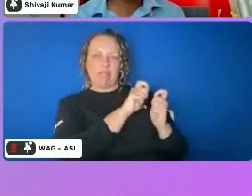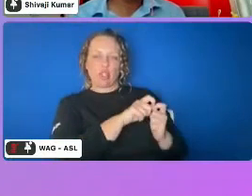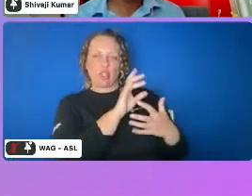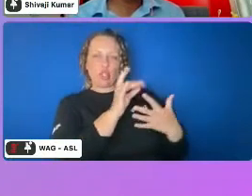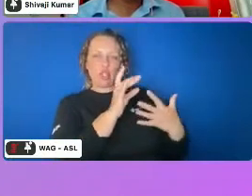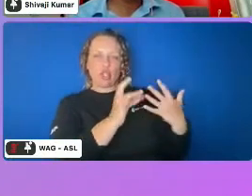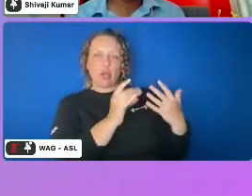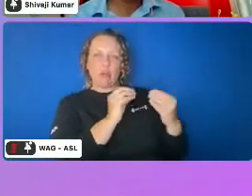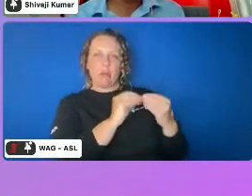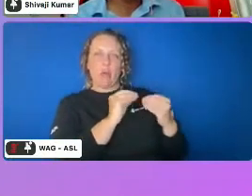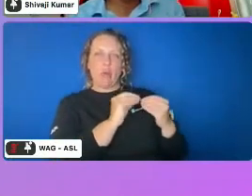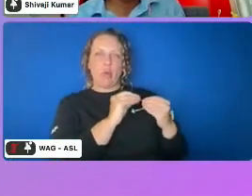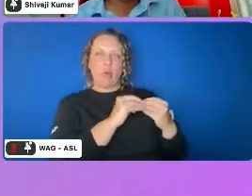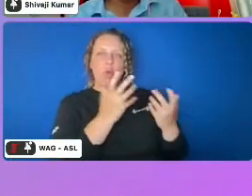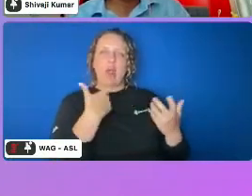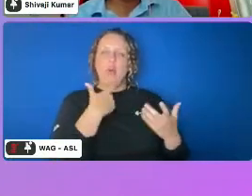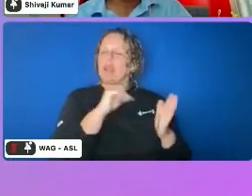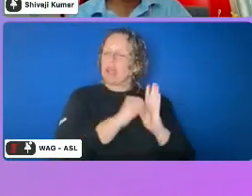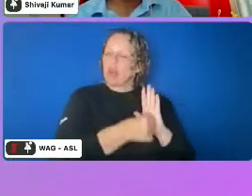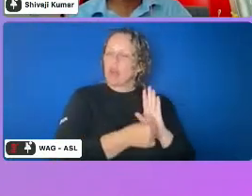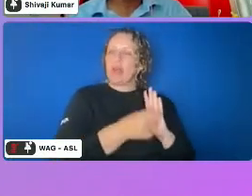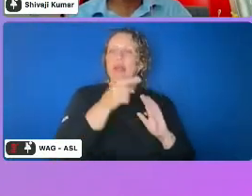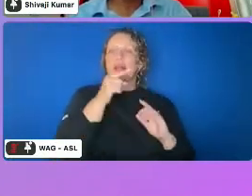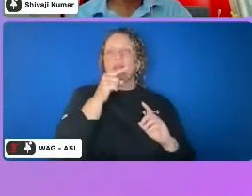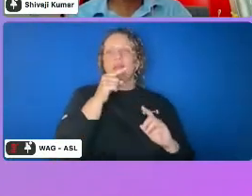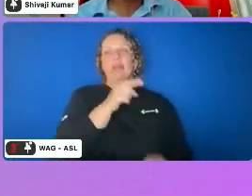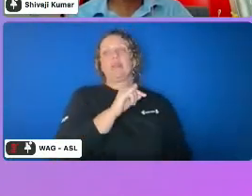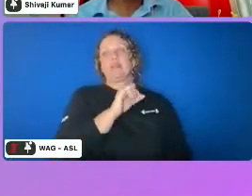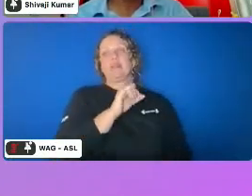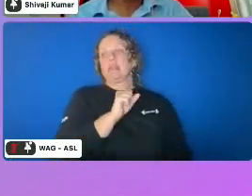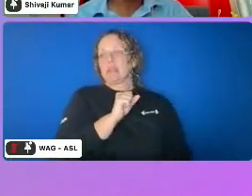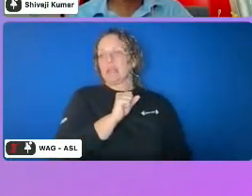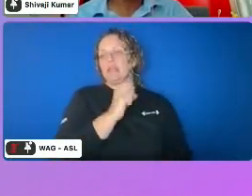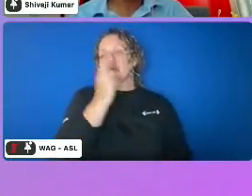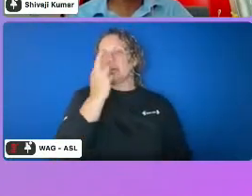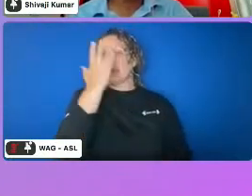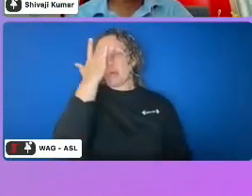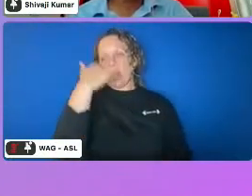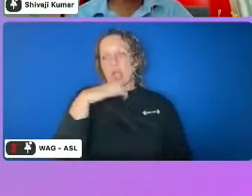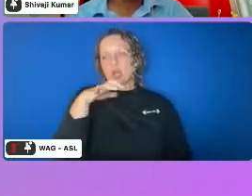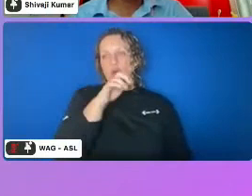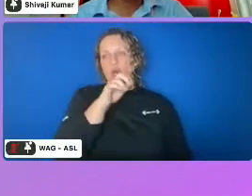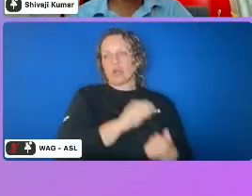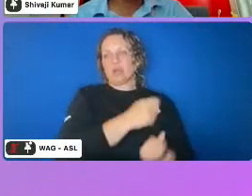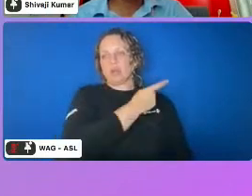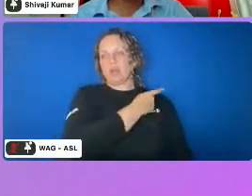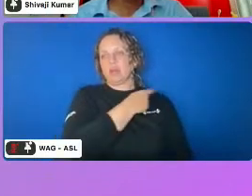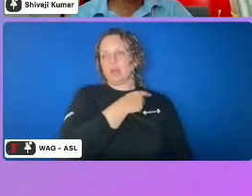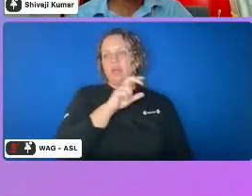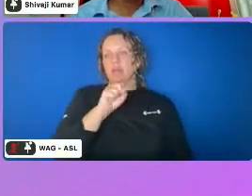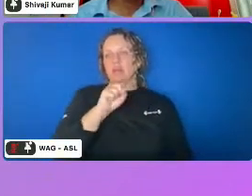And like I already said, just to reiterate, this is... The reason we wanna do this with Shivaji is 'cause we worked closely with US Bank